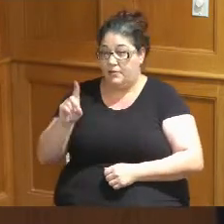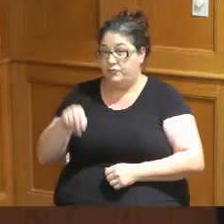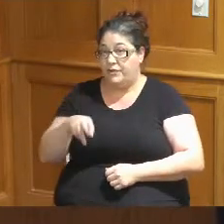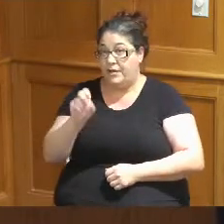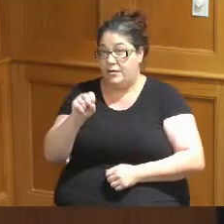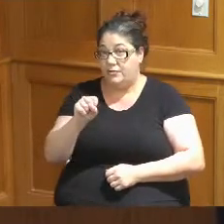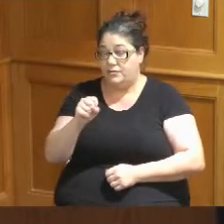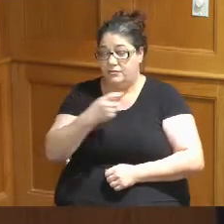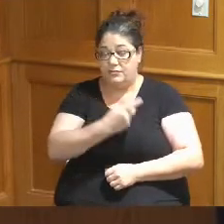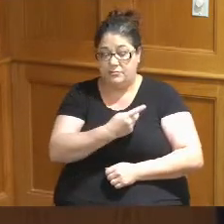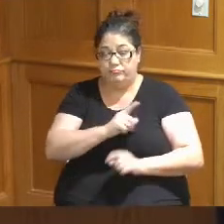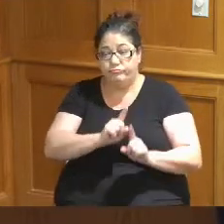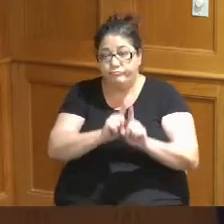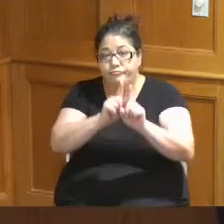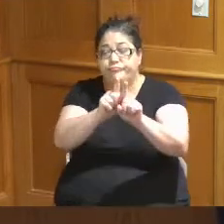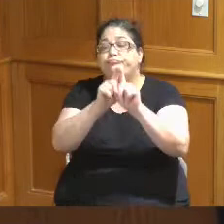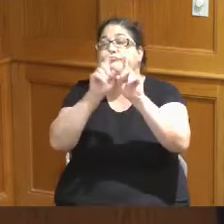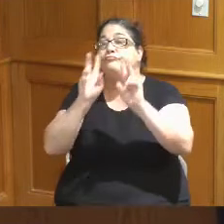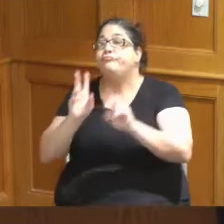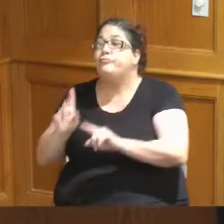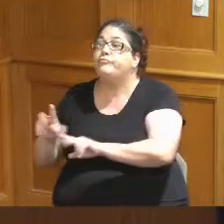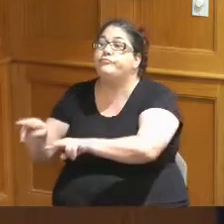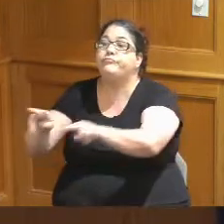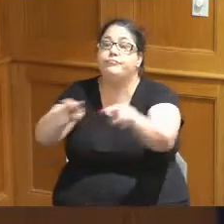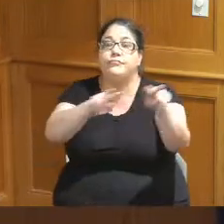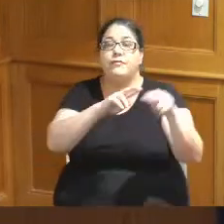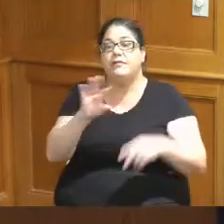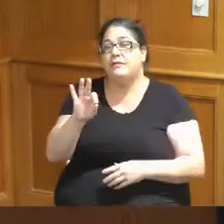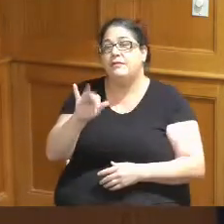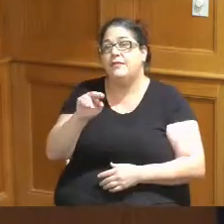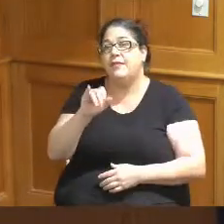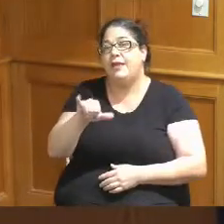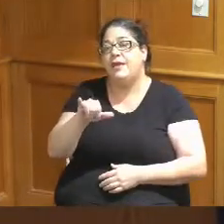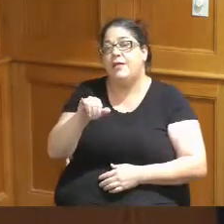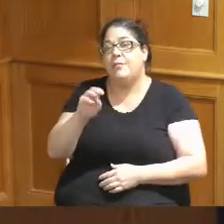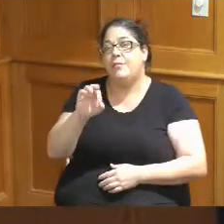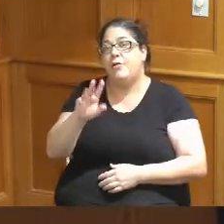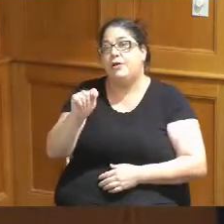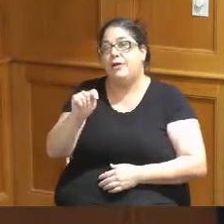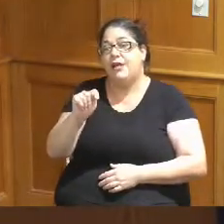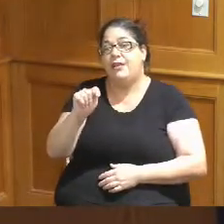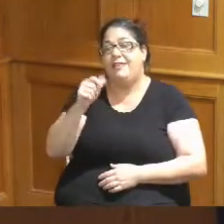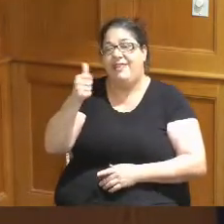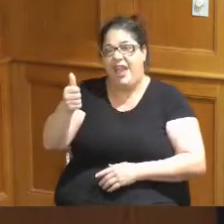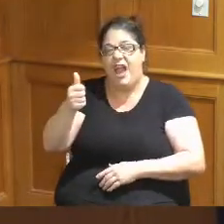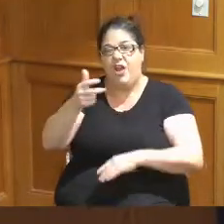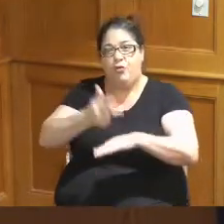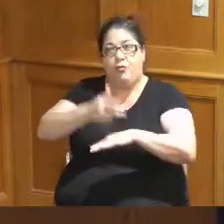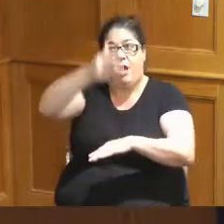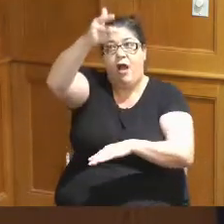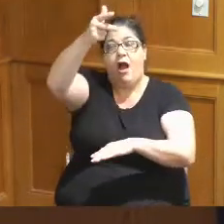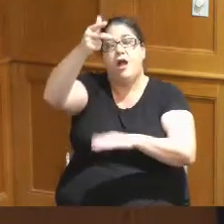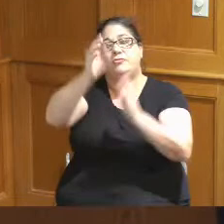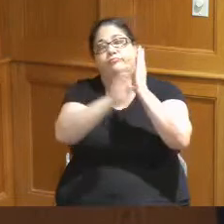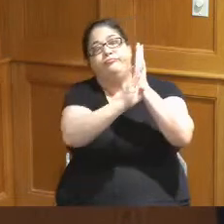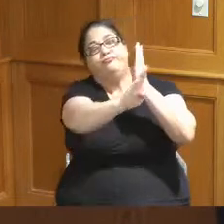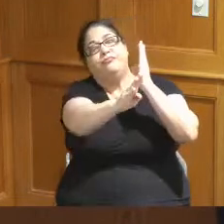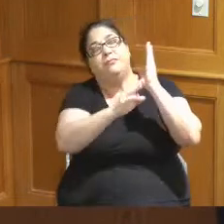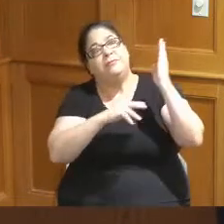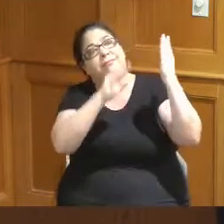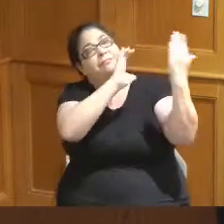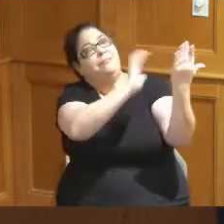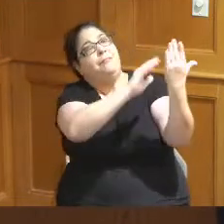uh toured the Findlay Market garage artworks mural and got a chance to see the apprenticeship part